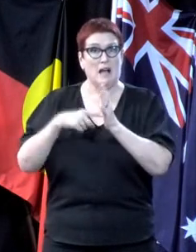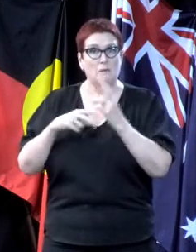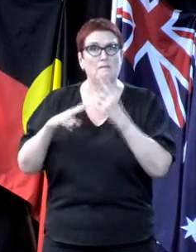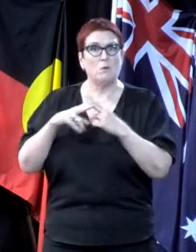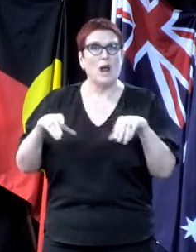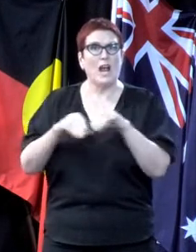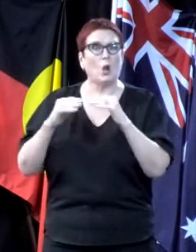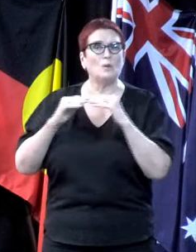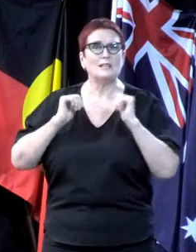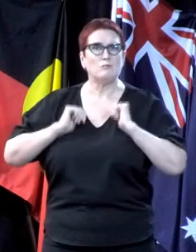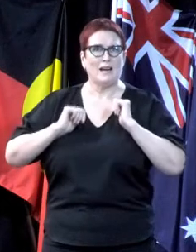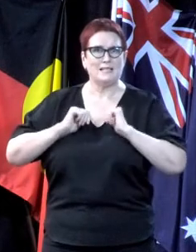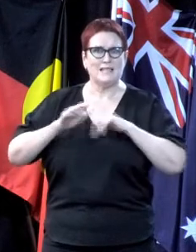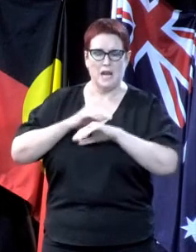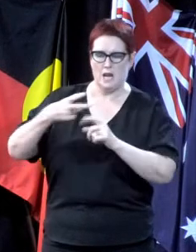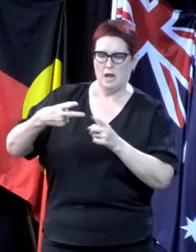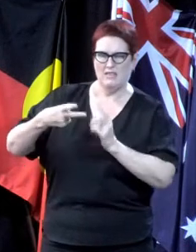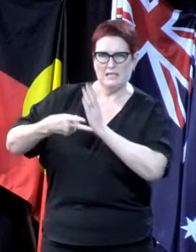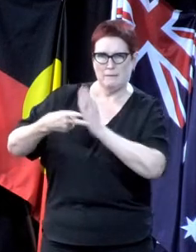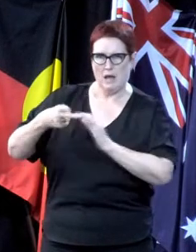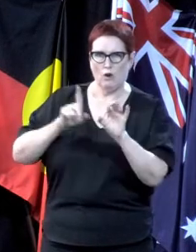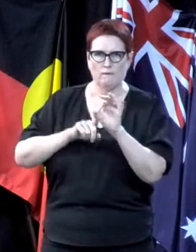in the second section of QSIL with the leadership.